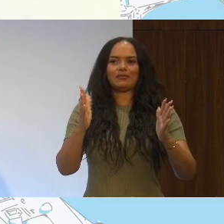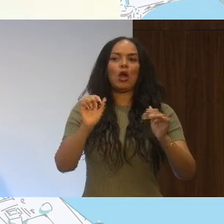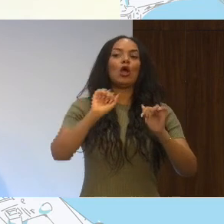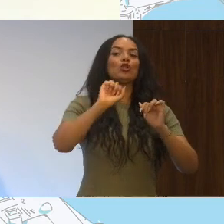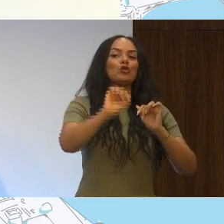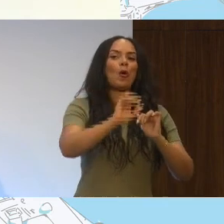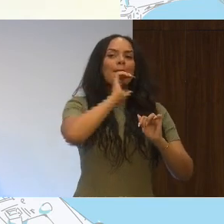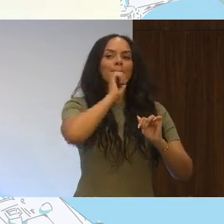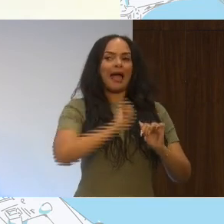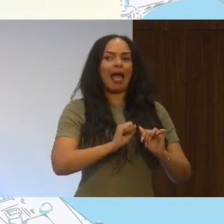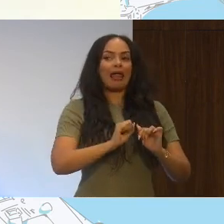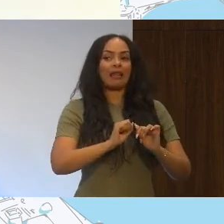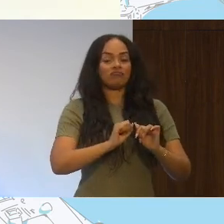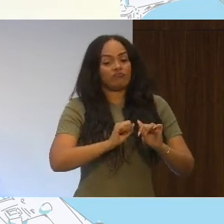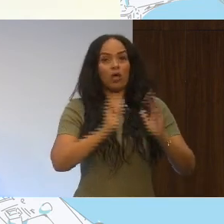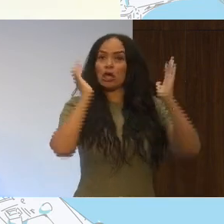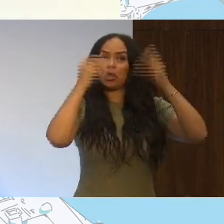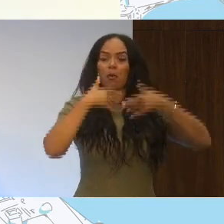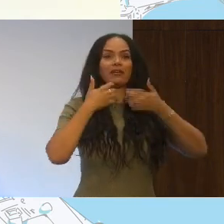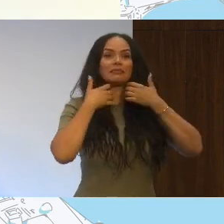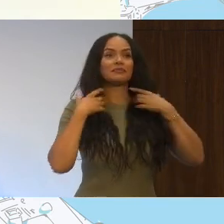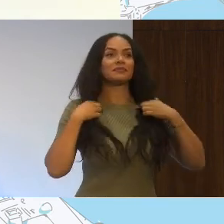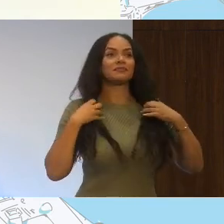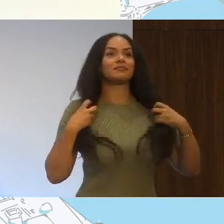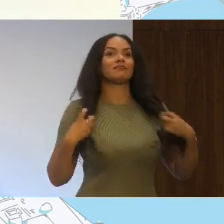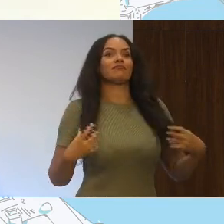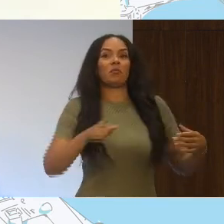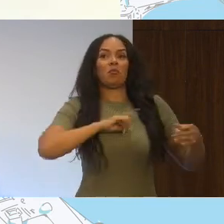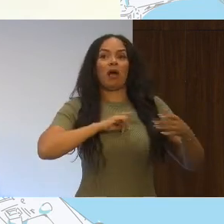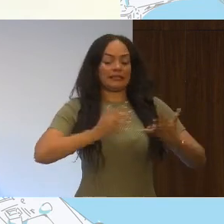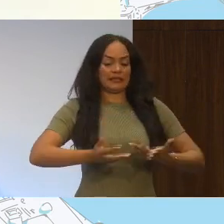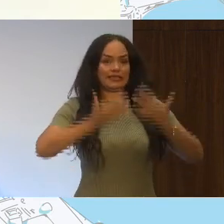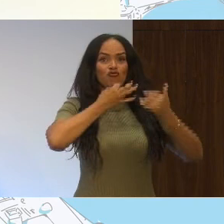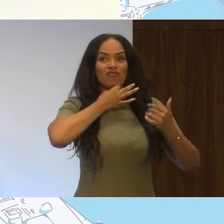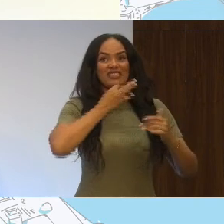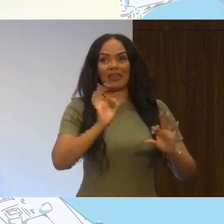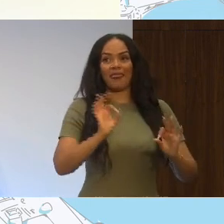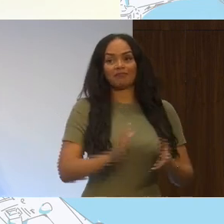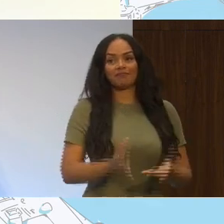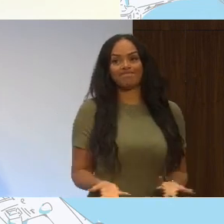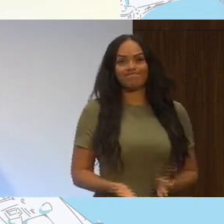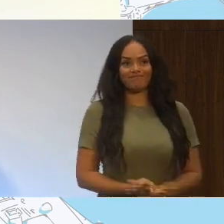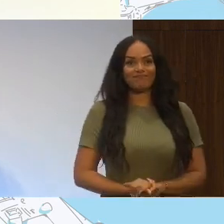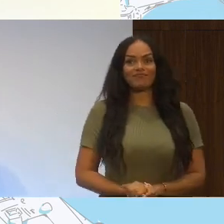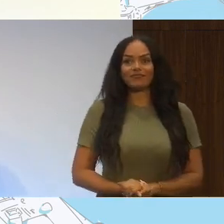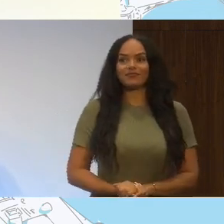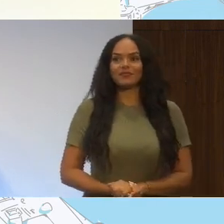then, don't worry, because there's no statistical risk if you're a male. So that's helpful, isn't it?